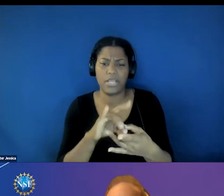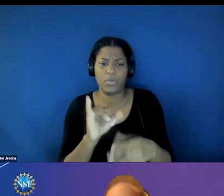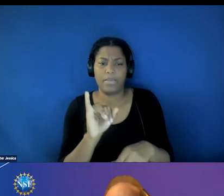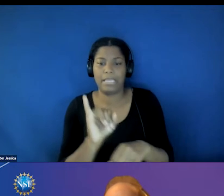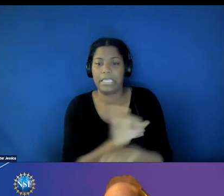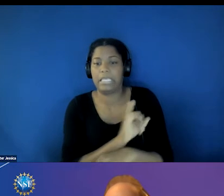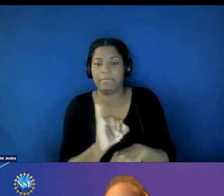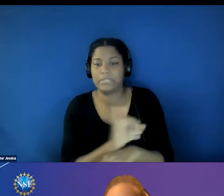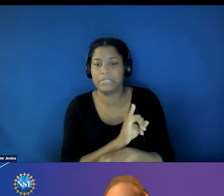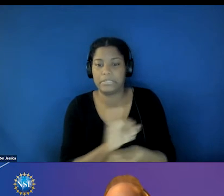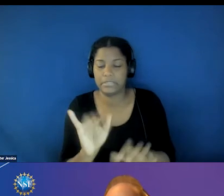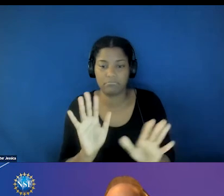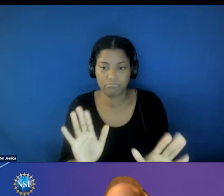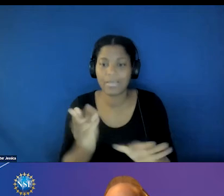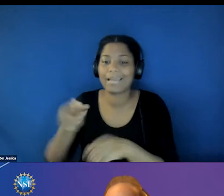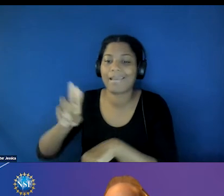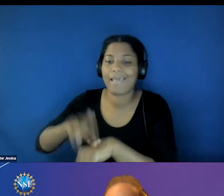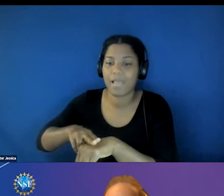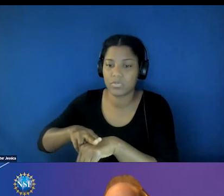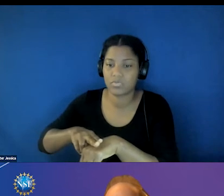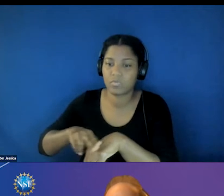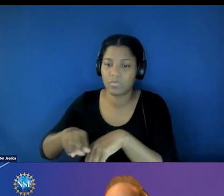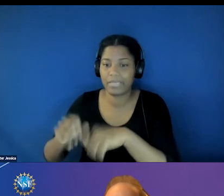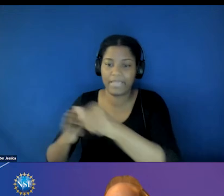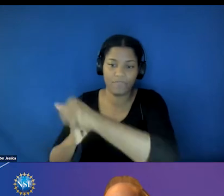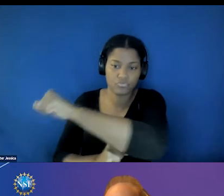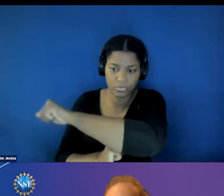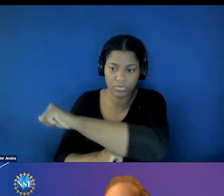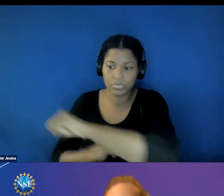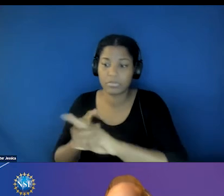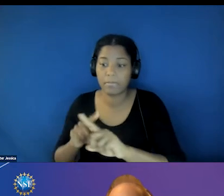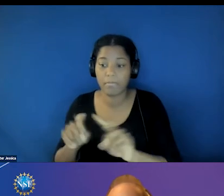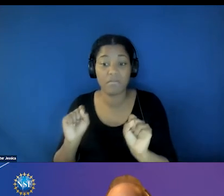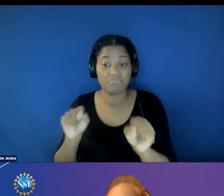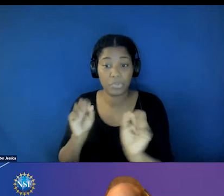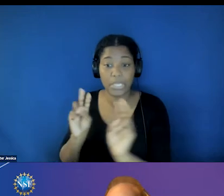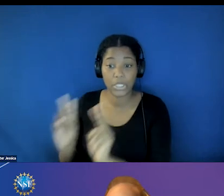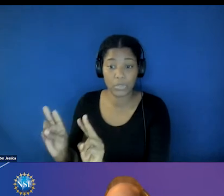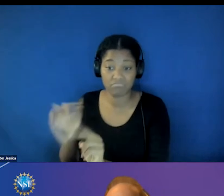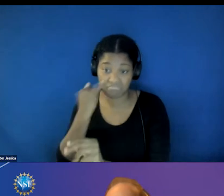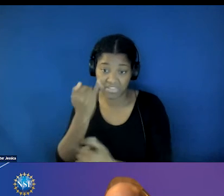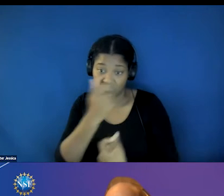it's about national level infrastructure, but it's well worth your time to take a look if you're interested in something,